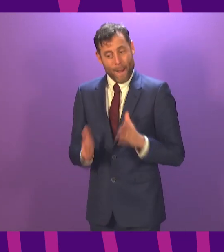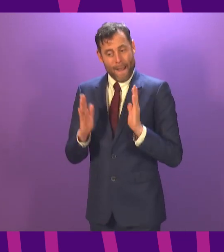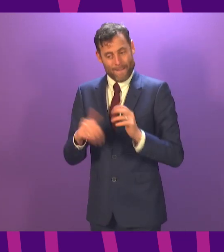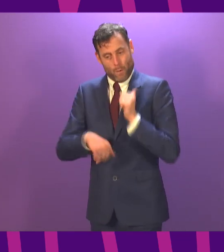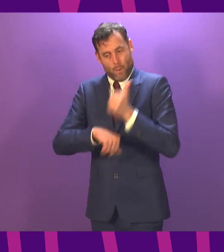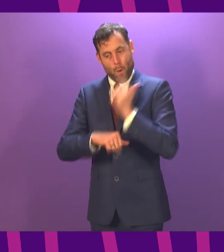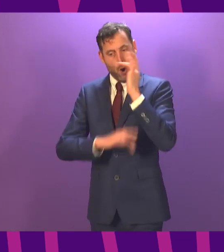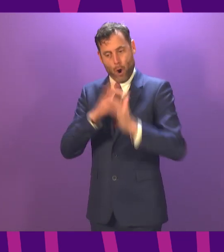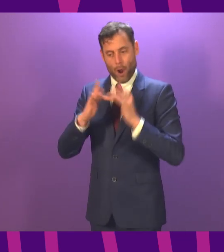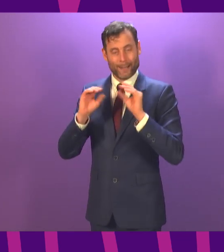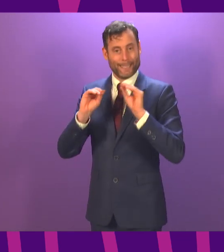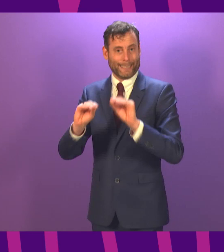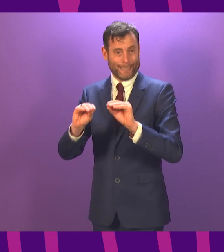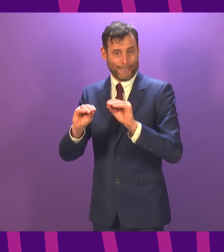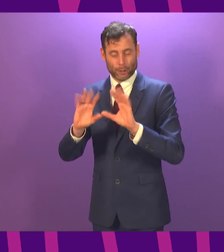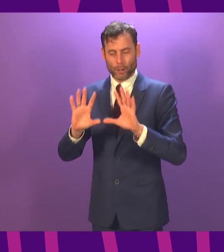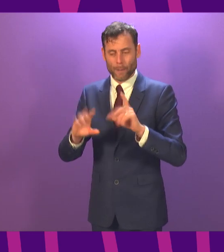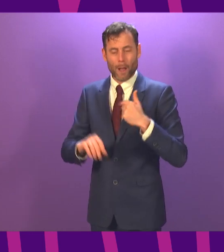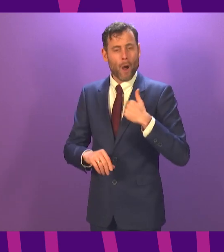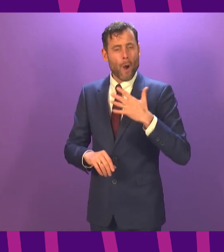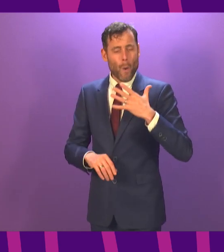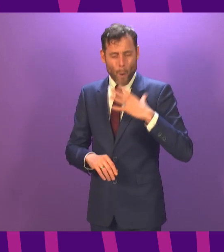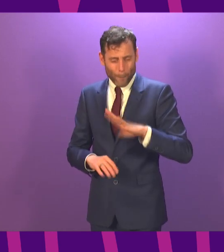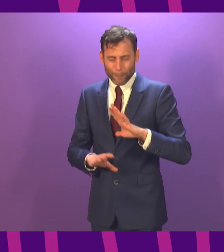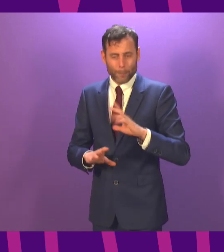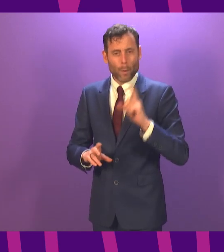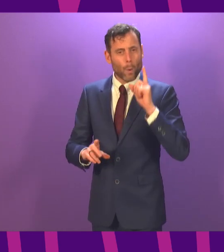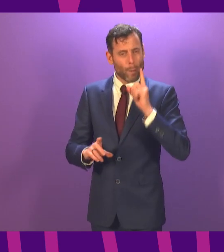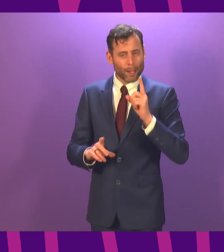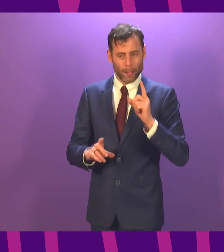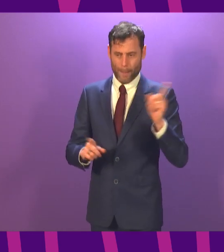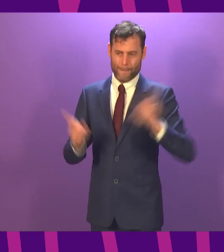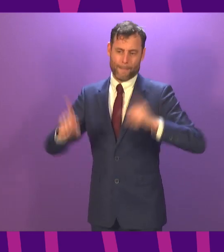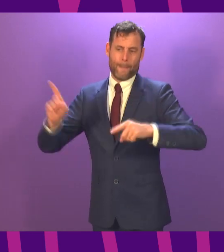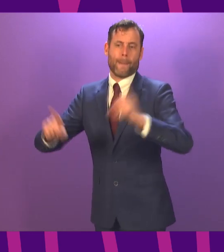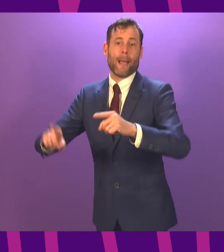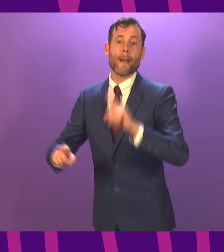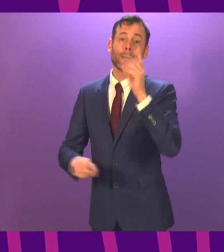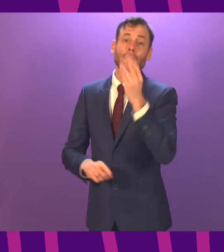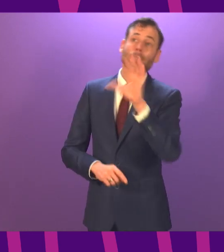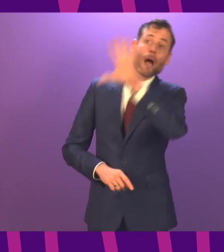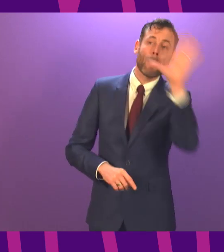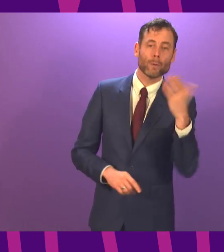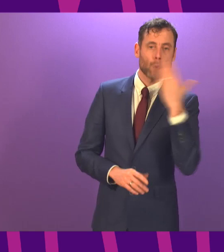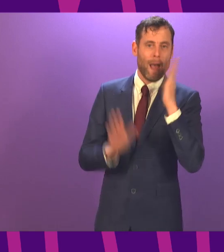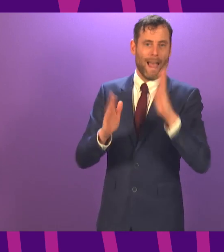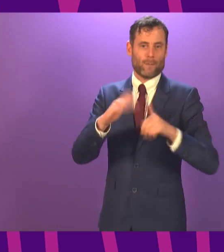that is for all schools, which I very much hope will not be the case, or whether that is on a school-by-school basis, which might sometimes be the case, depending on local